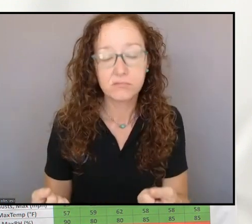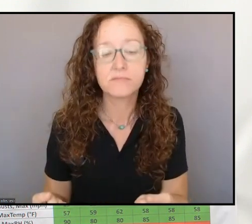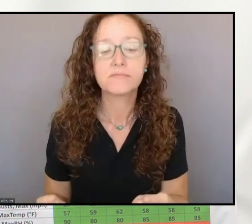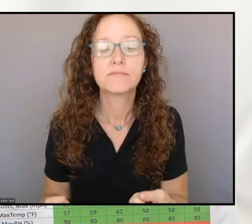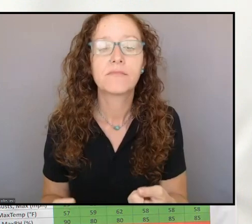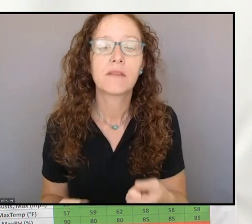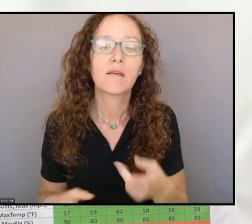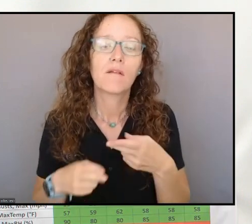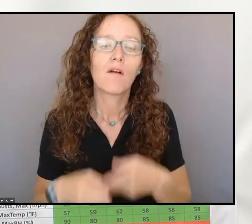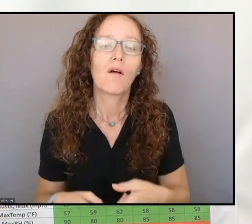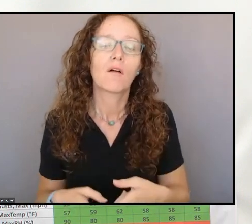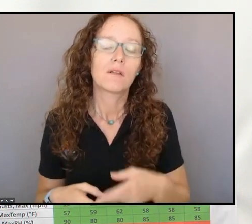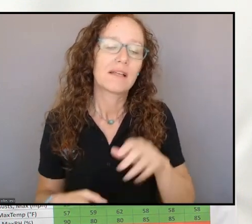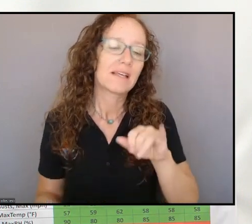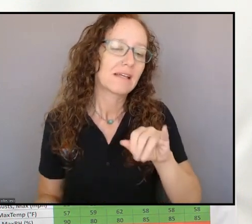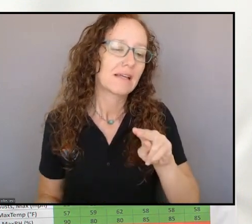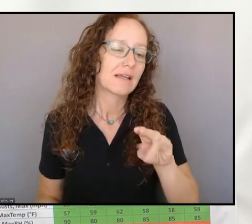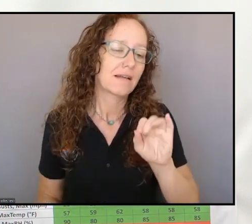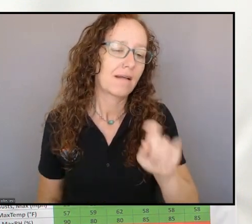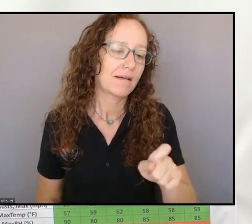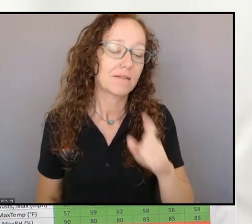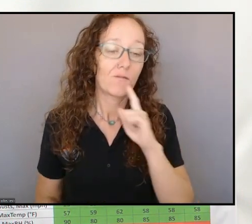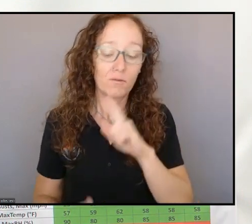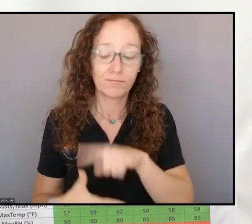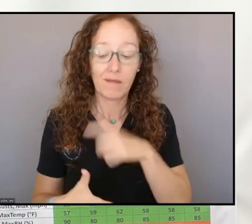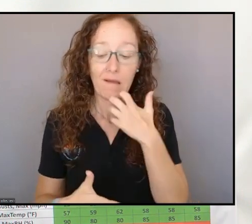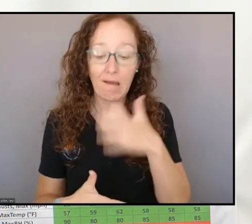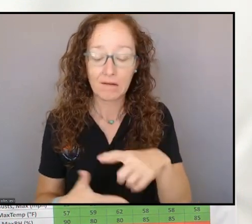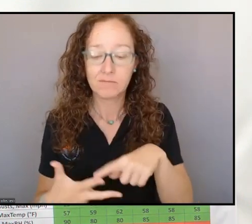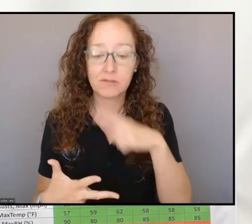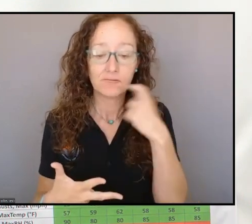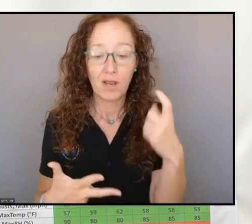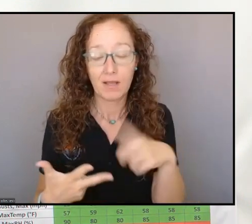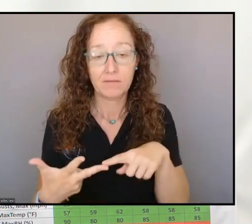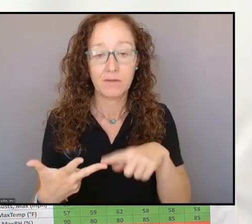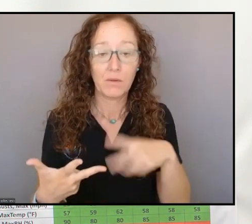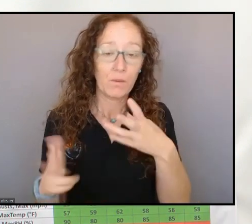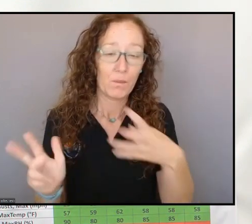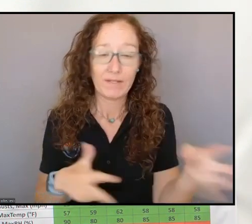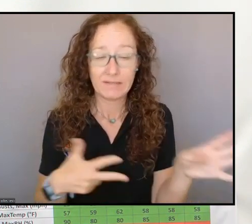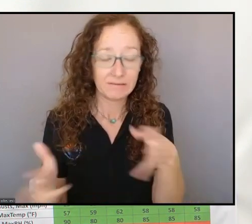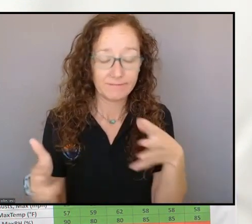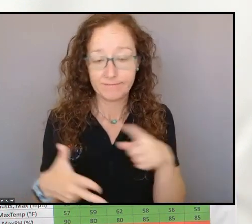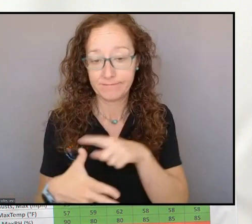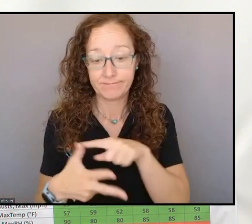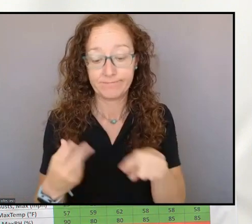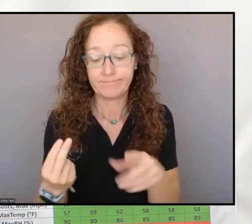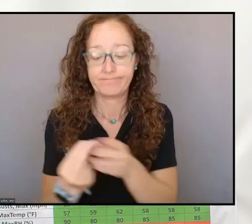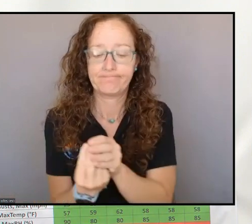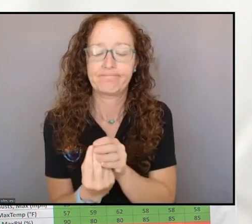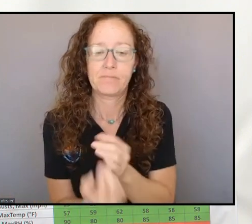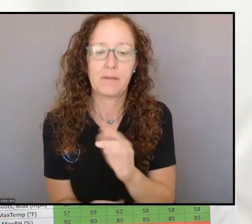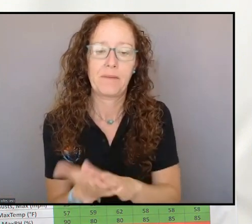And essentially it gives us one number that combines the dryness: So, when we talk about dryness, we're talking about